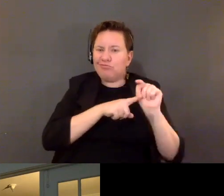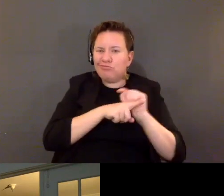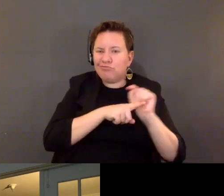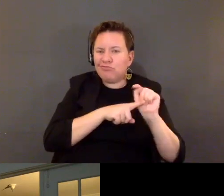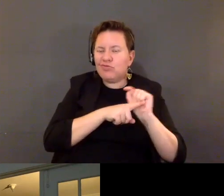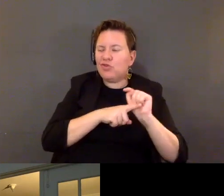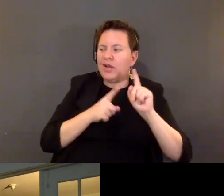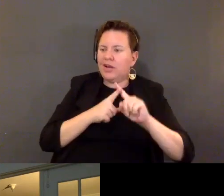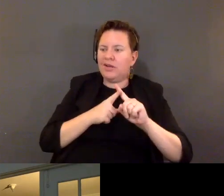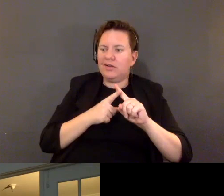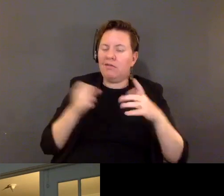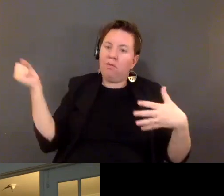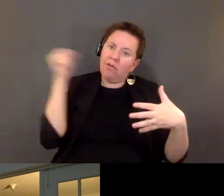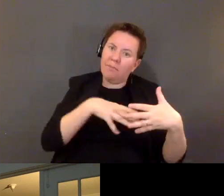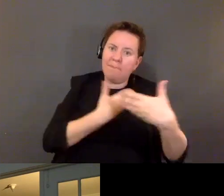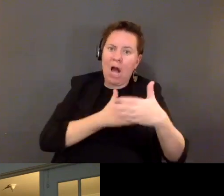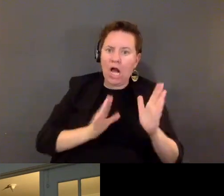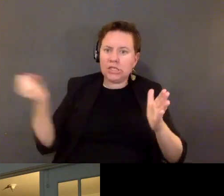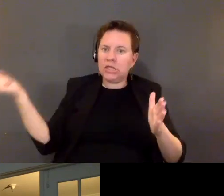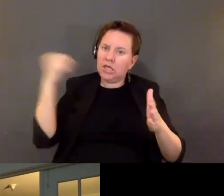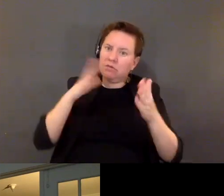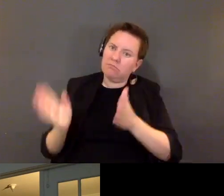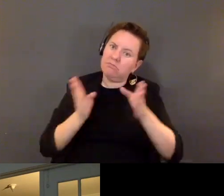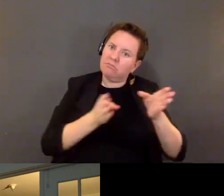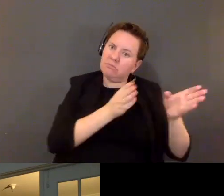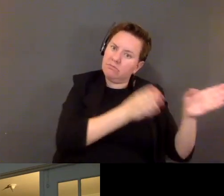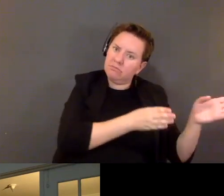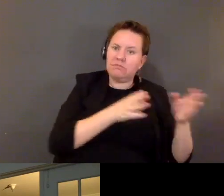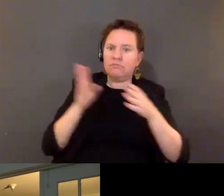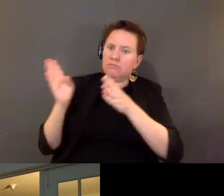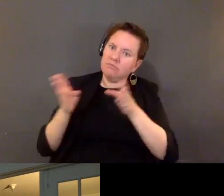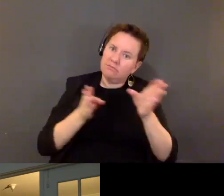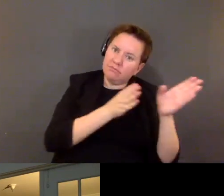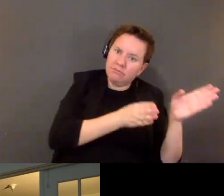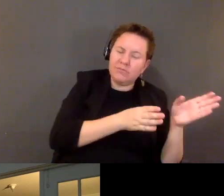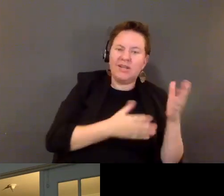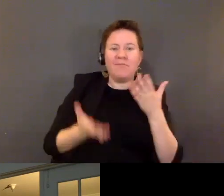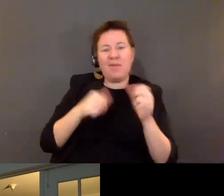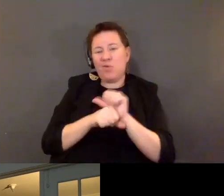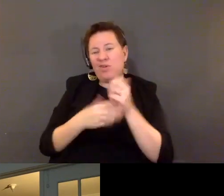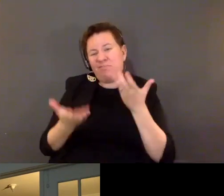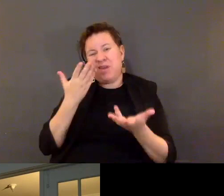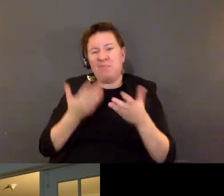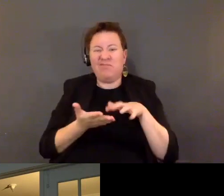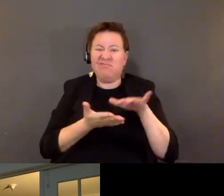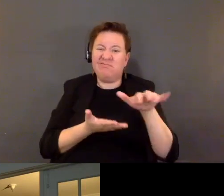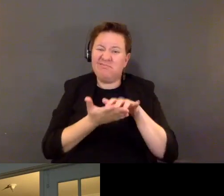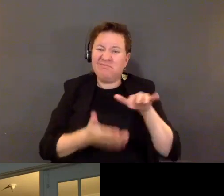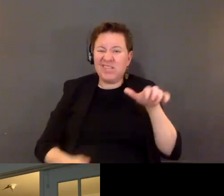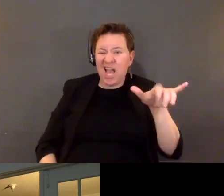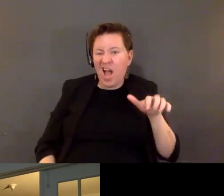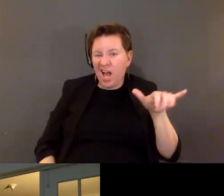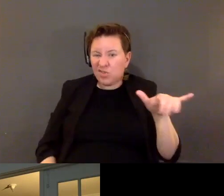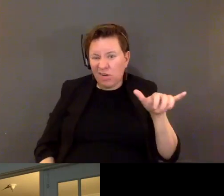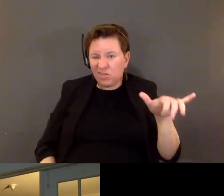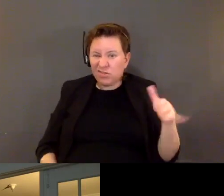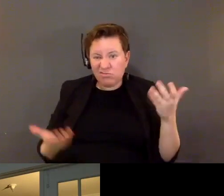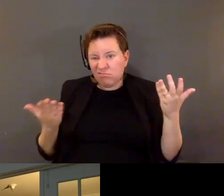stuff boxes and you know maybe work i don't know cash registers was sort of the top here's my my